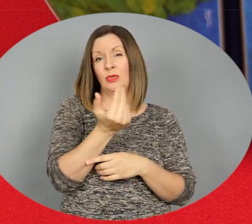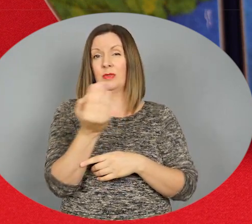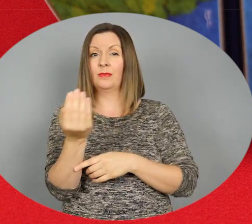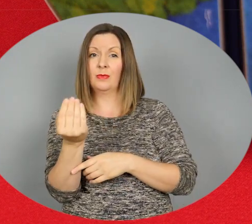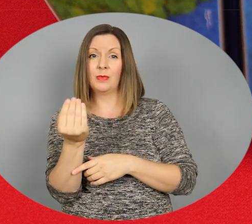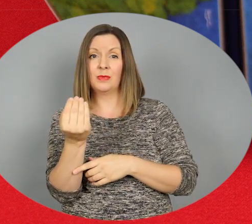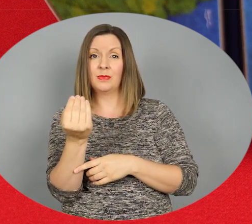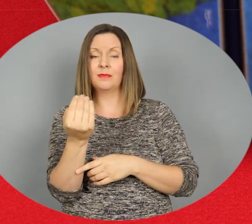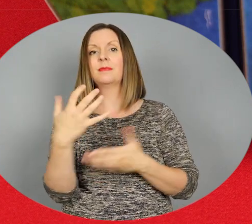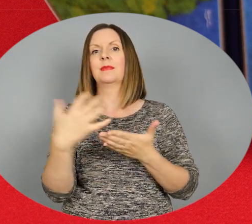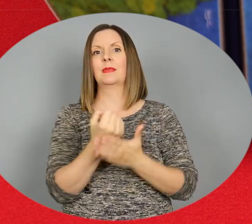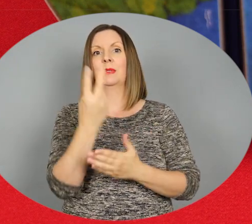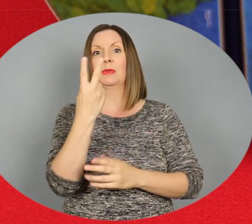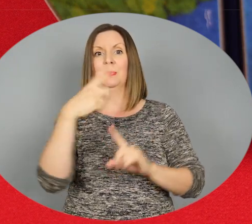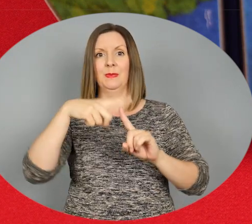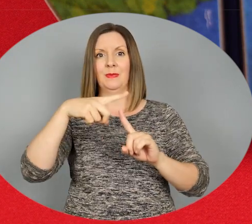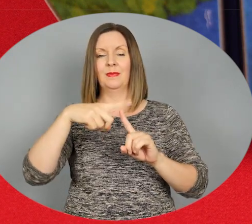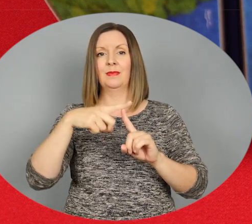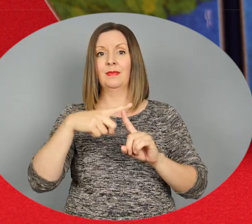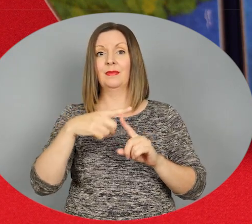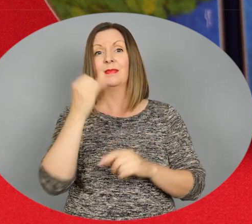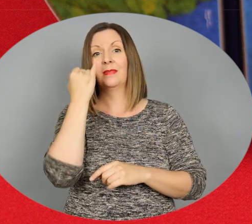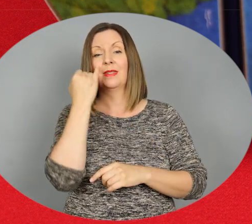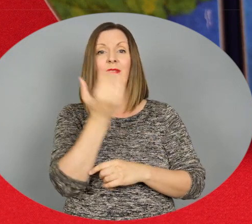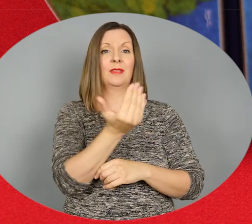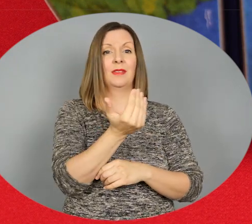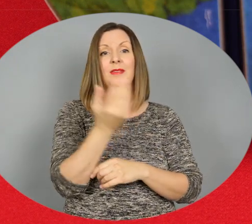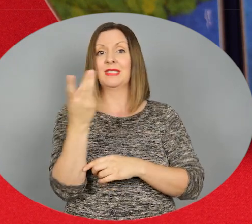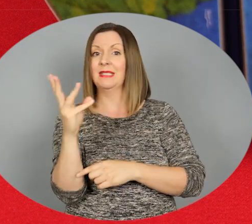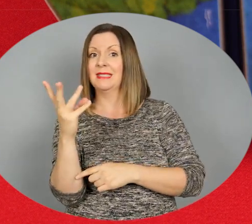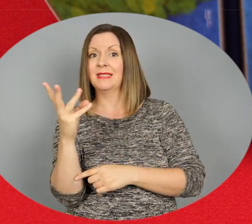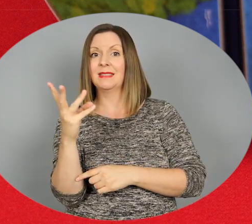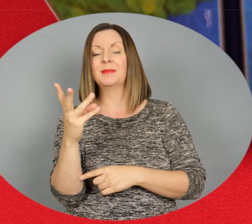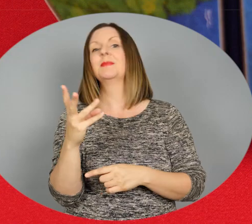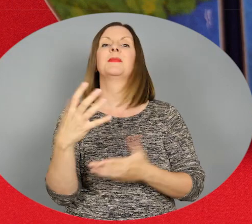in your private objective. If you have 13 or 14 you’d score two points. If you have